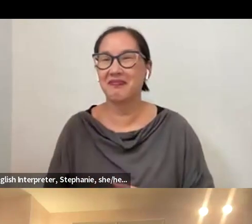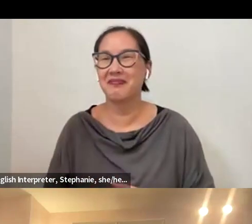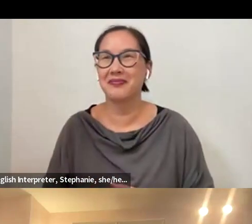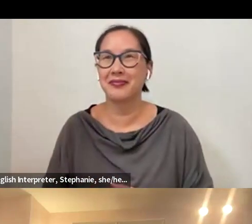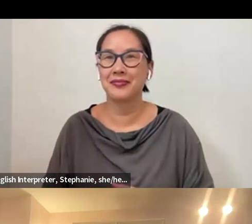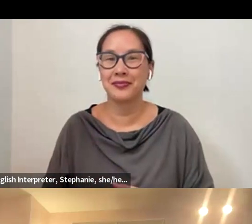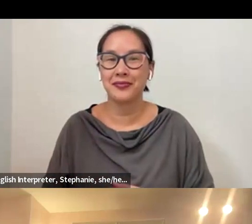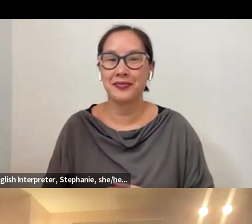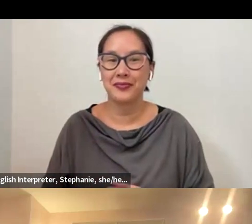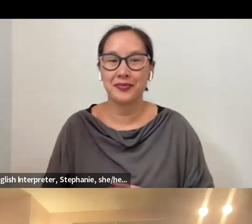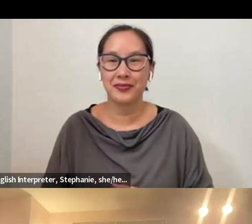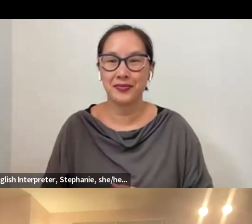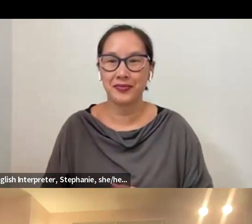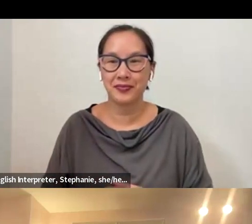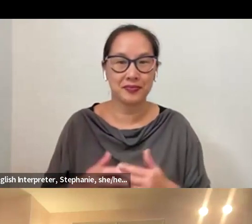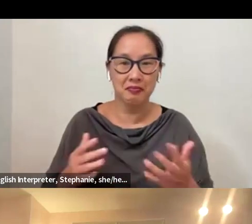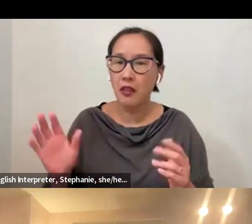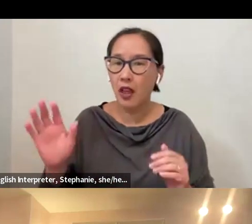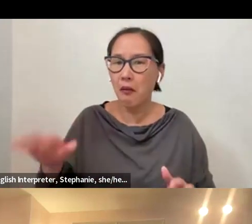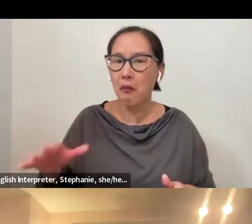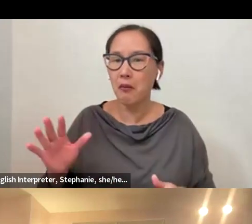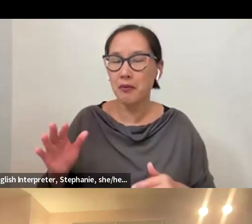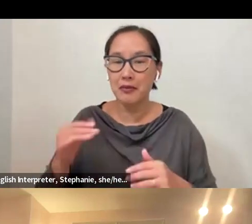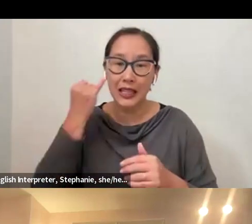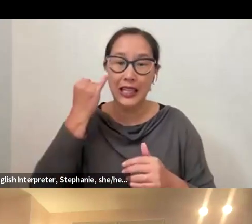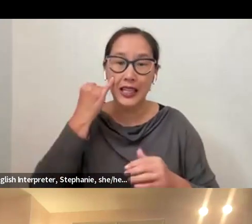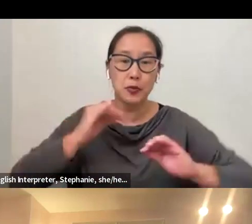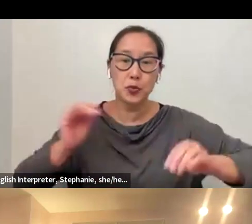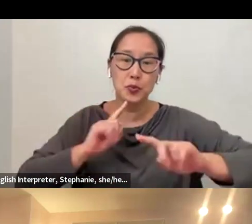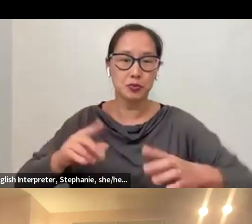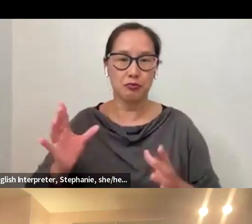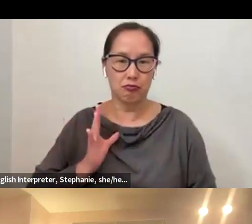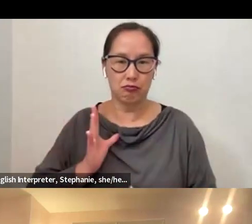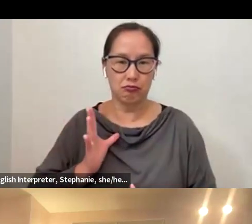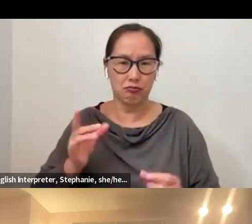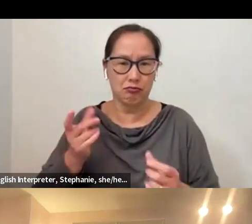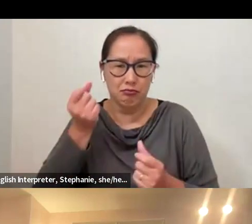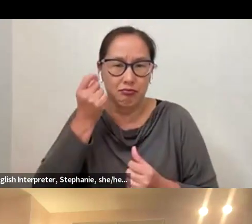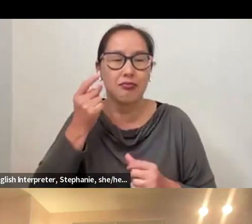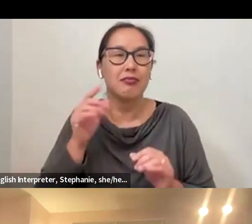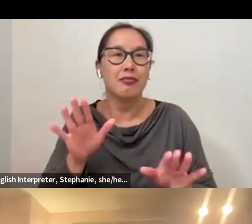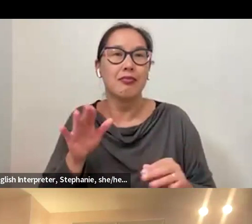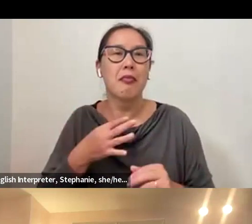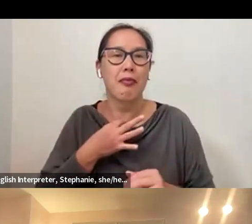So, and it's okay if you don't have an answer for this, but I'd like to know what was the last film